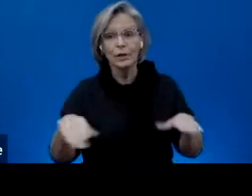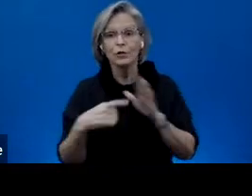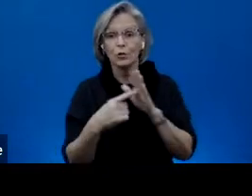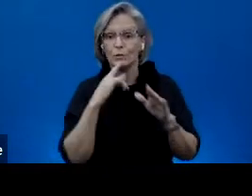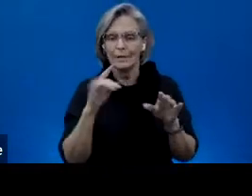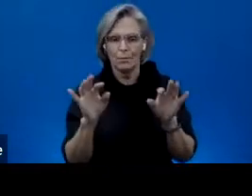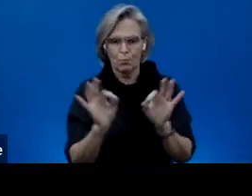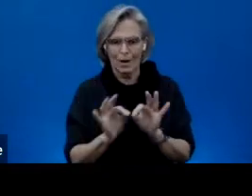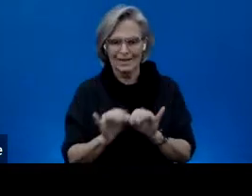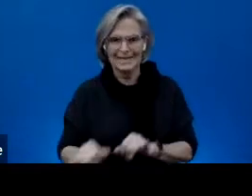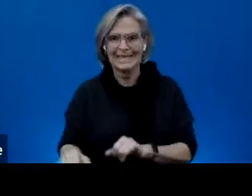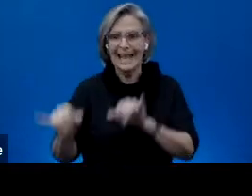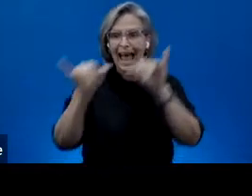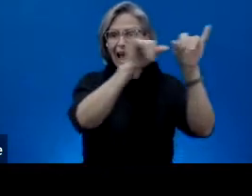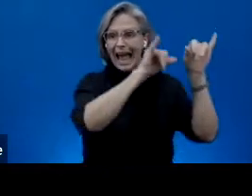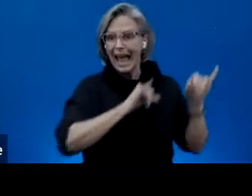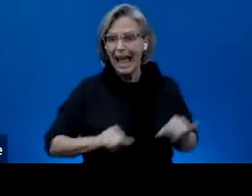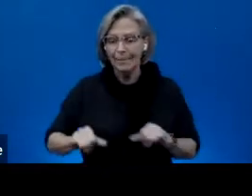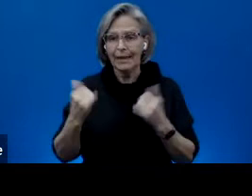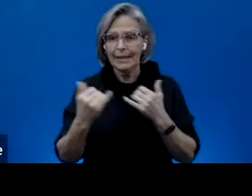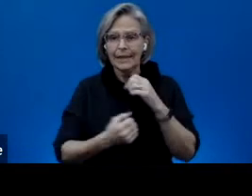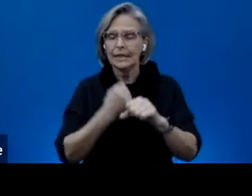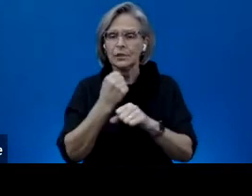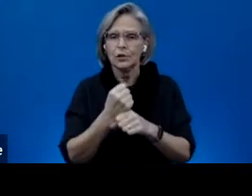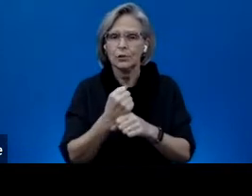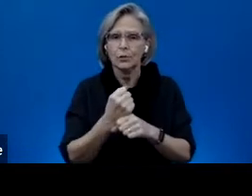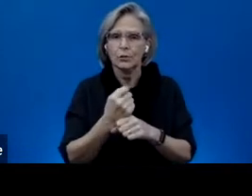as all the other shows. And this year, we're looking at doing a different price